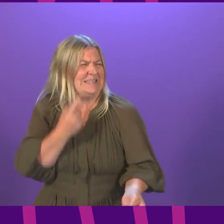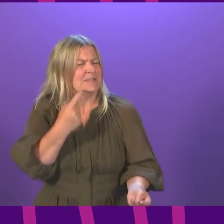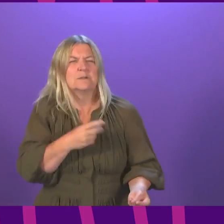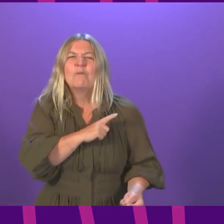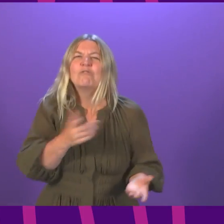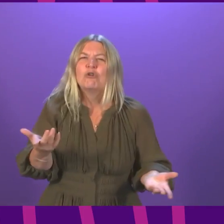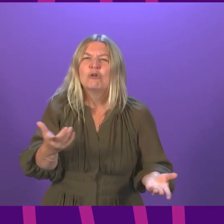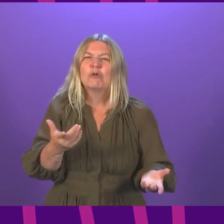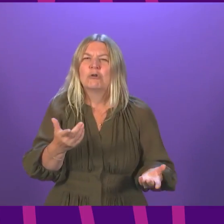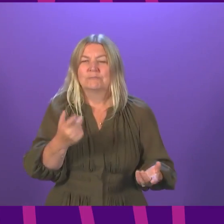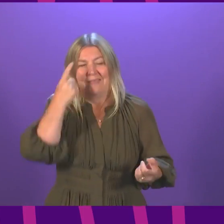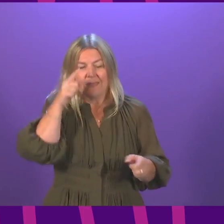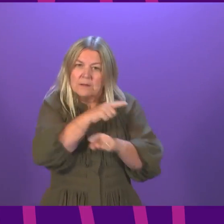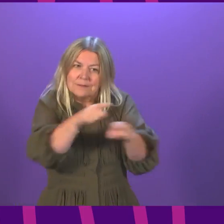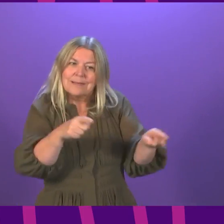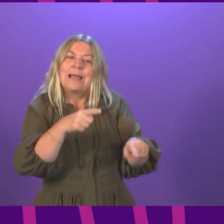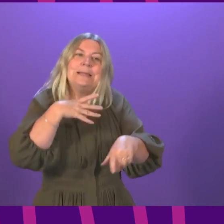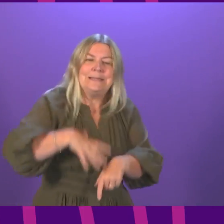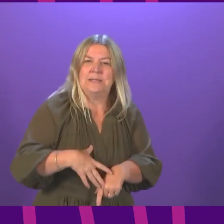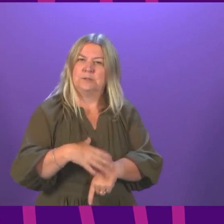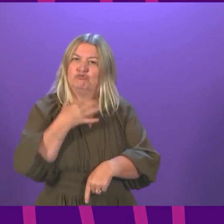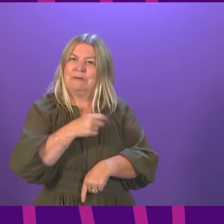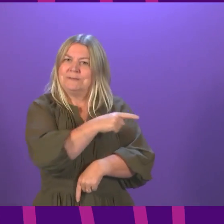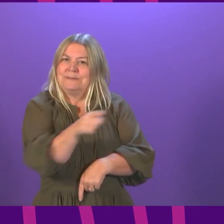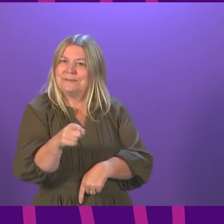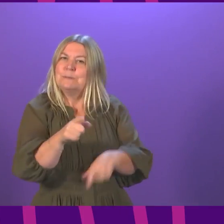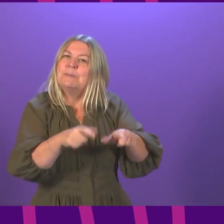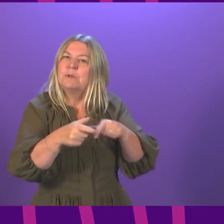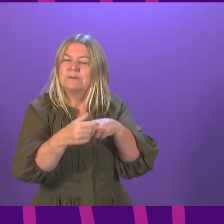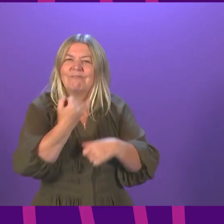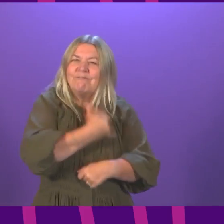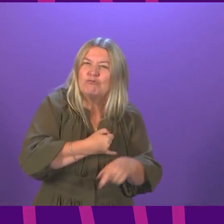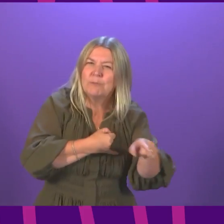vulnerable. I also want to see alternatives to methadone and long-acting buprenorphine